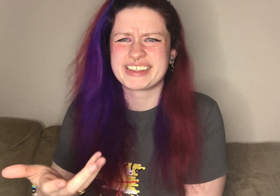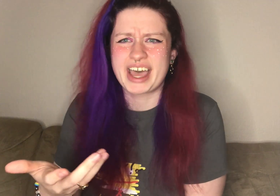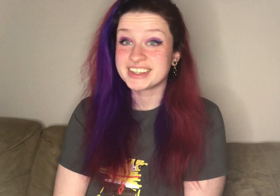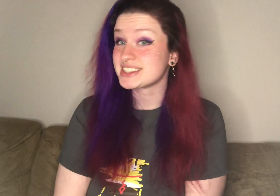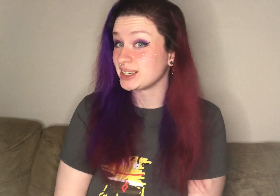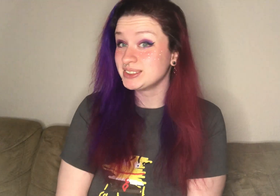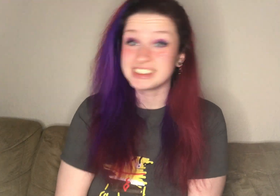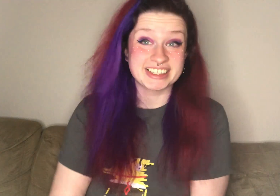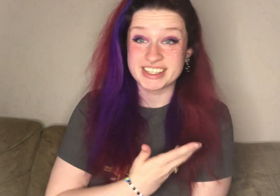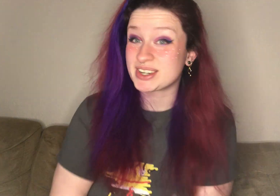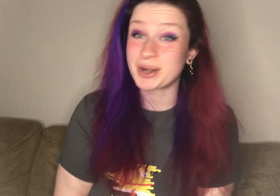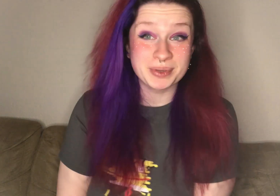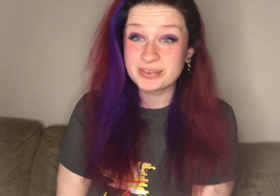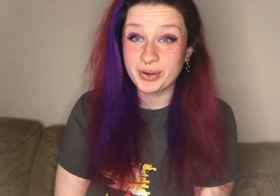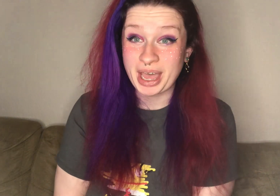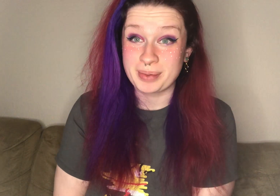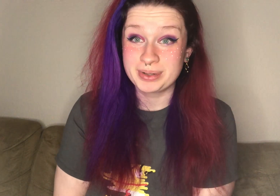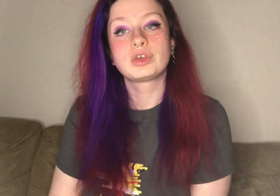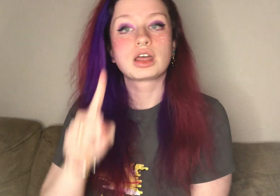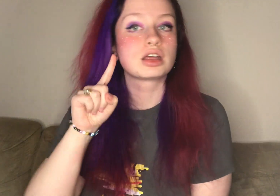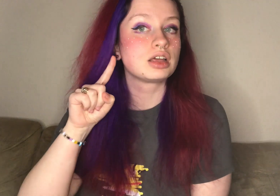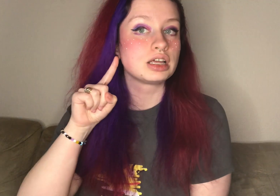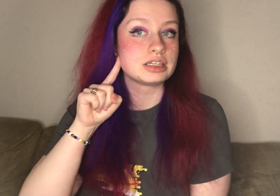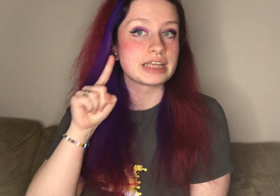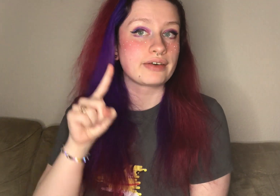that. so let's get started with the vocab! deaf